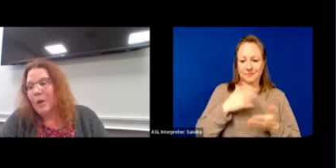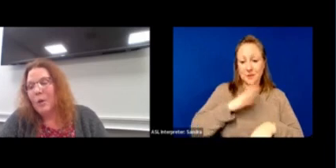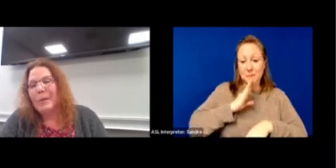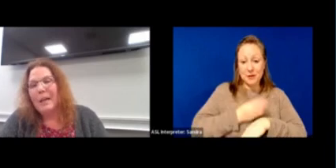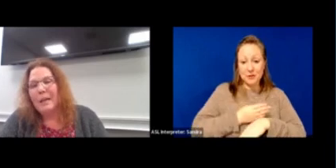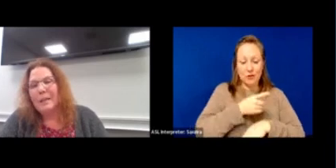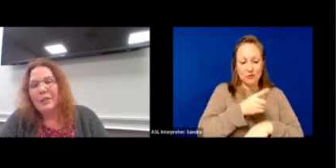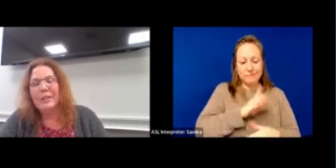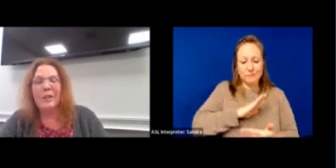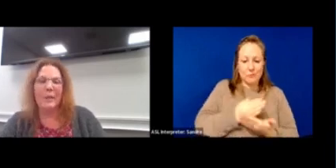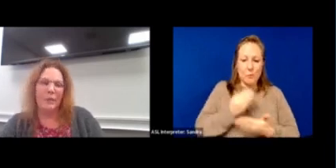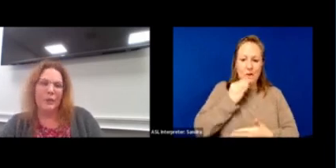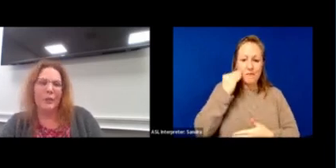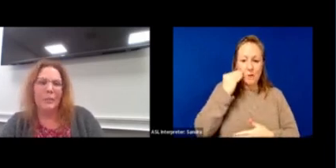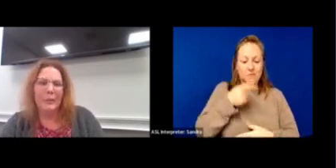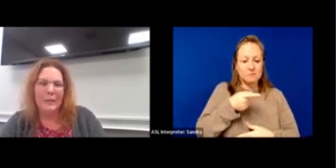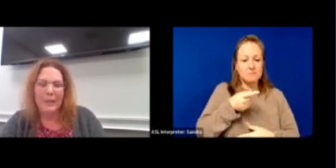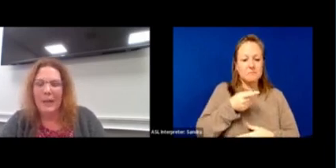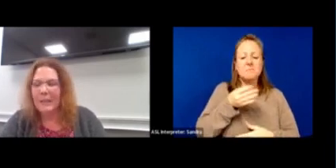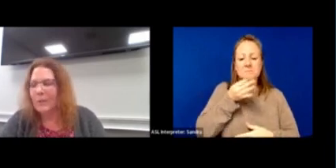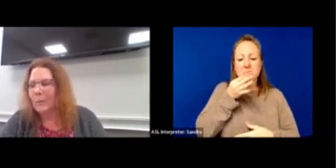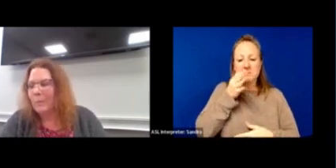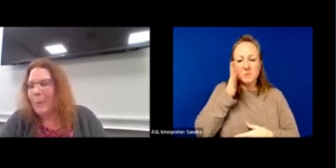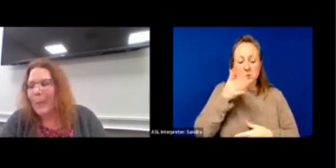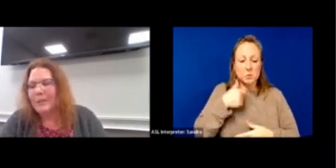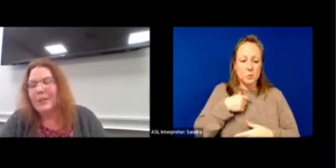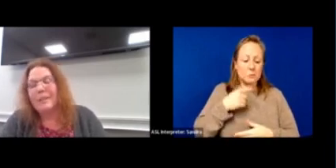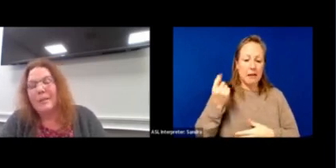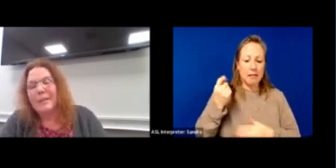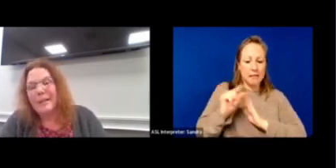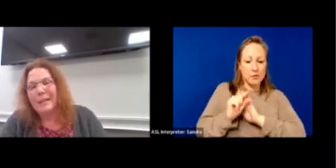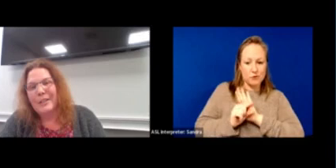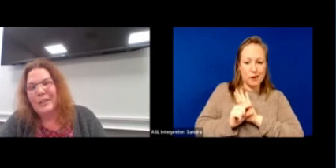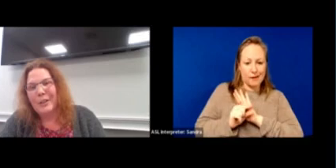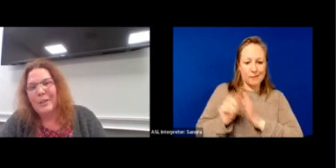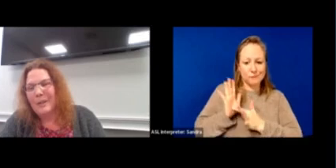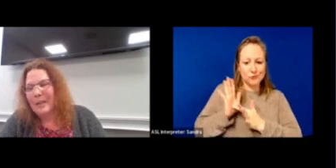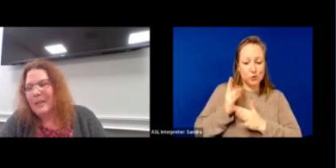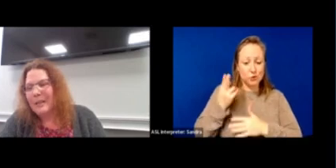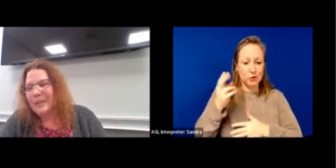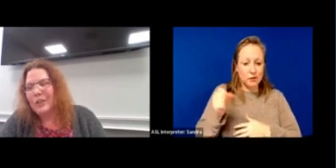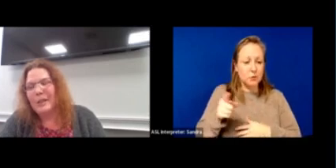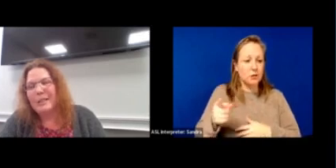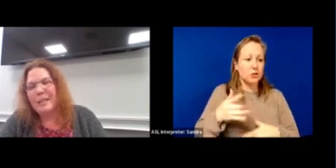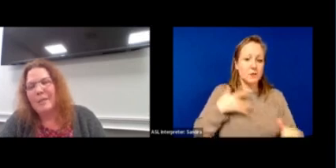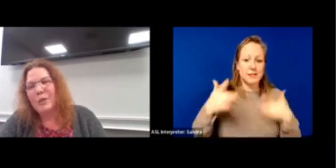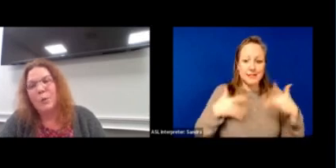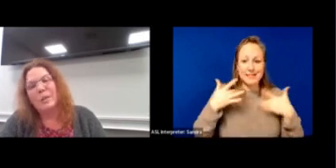come home, and she's going to be a junior in high school. And she was so excited to share with me that she got seven dual